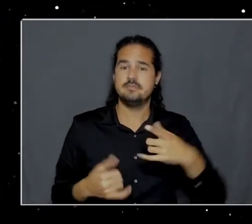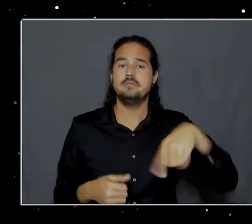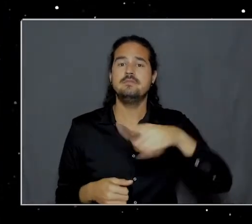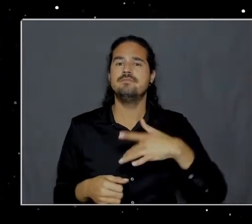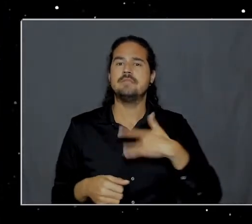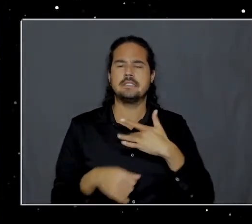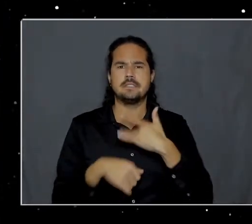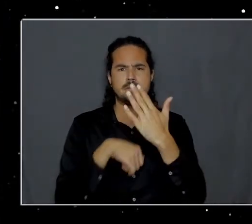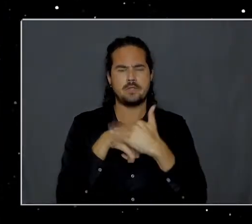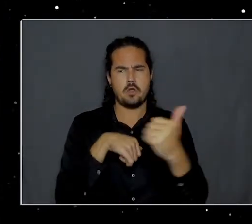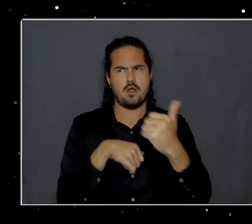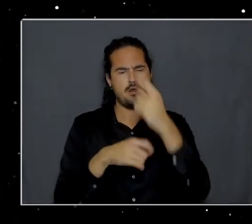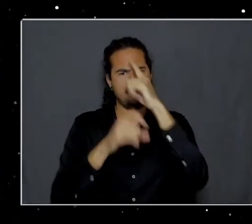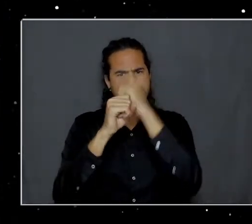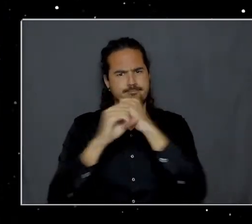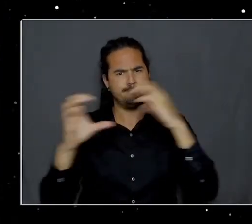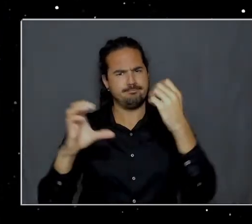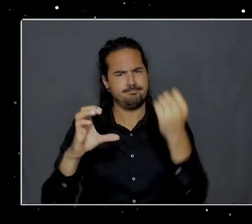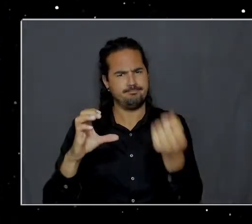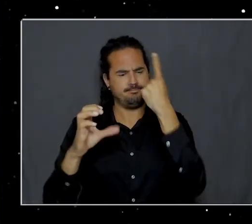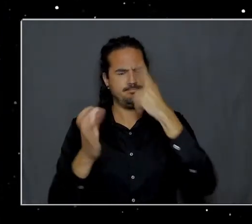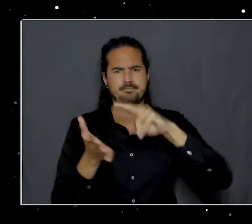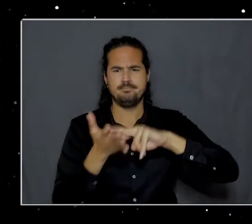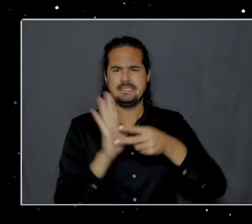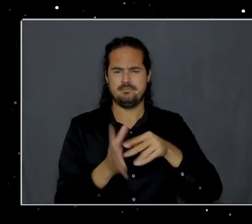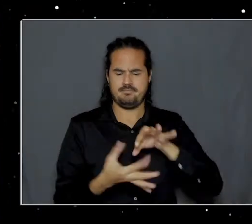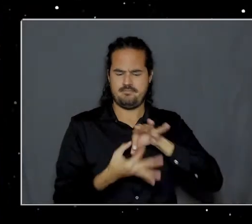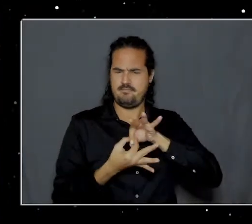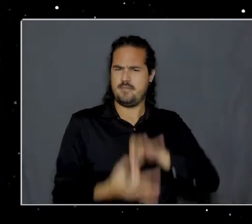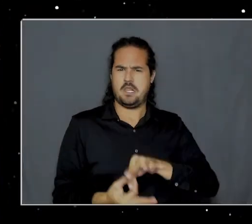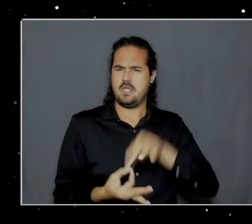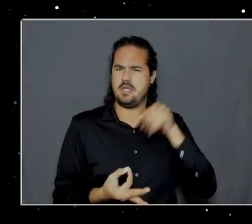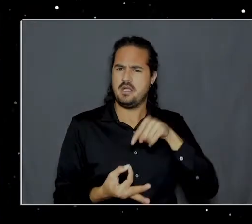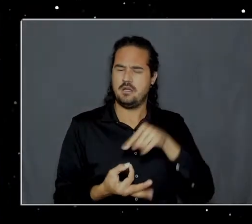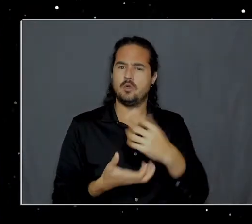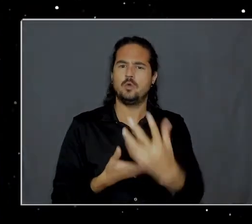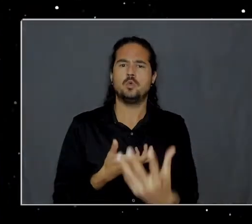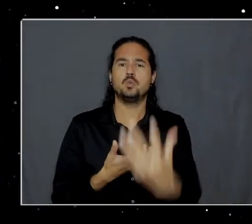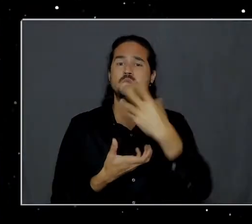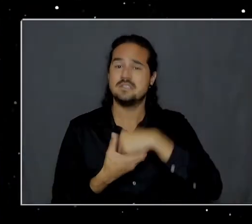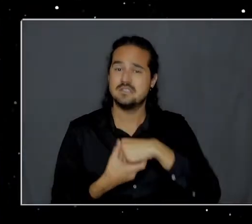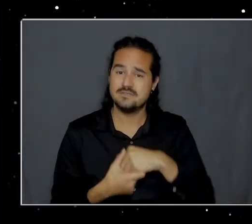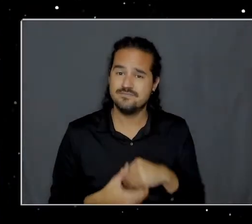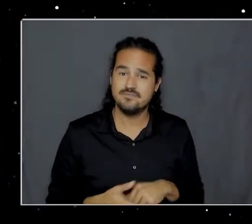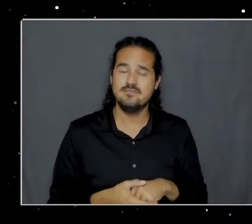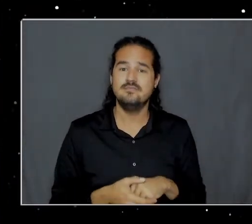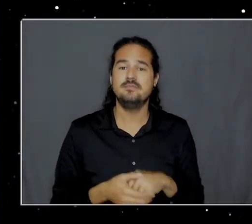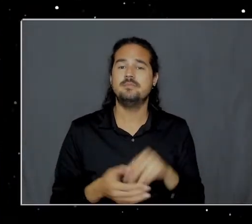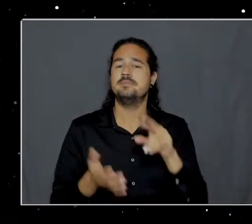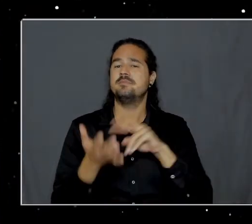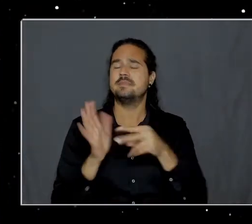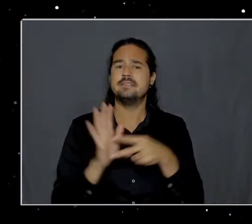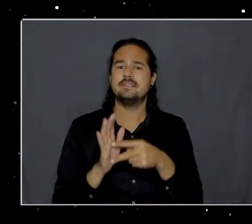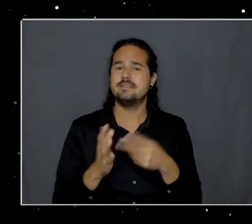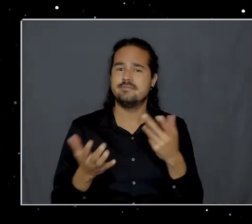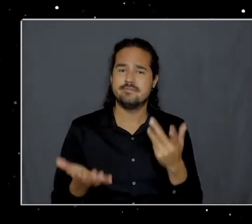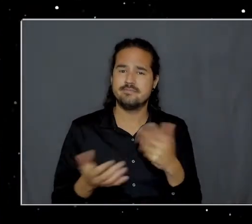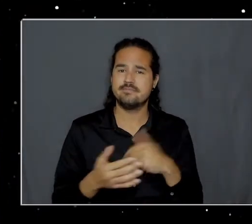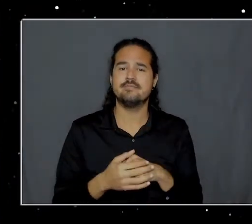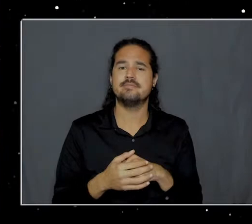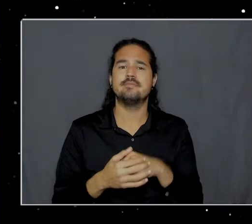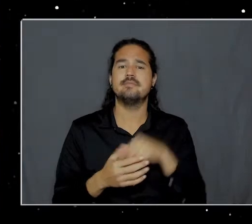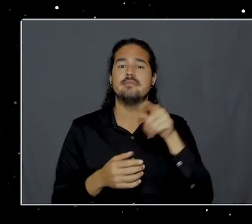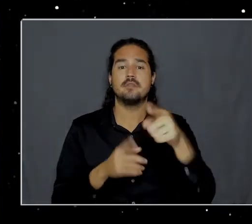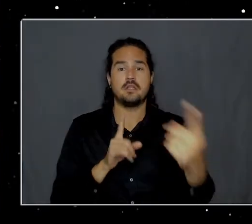BELONGING THAT IS FULLY